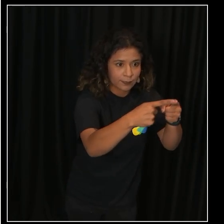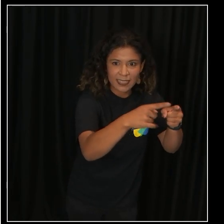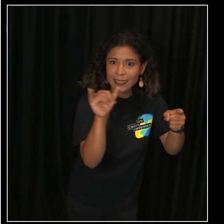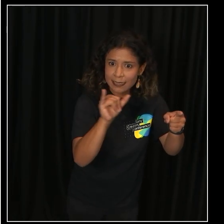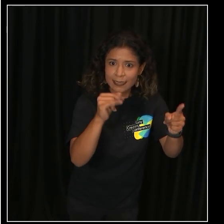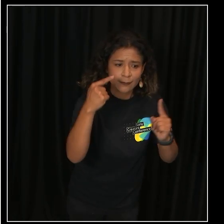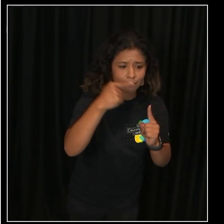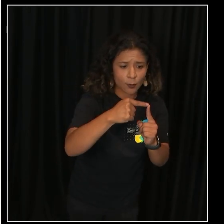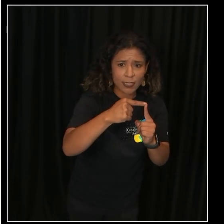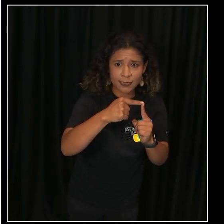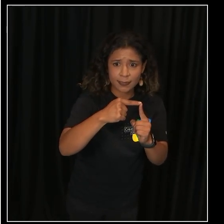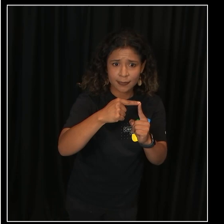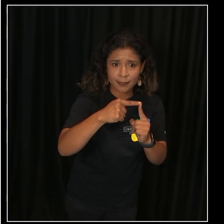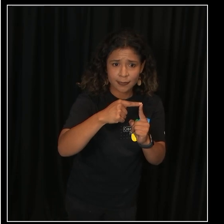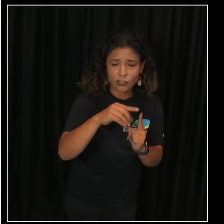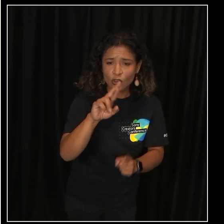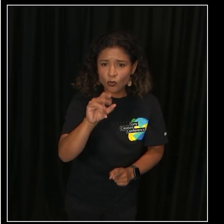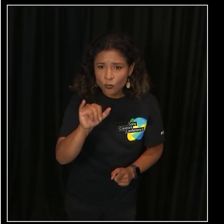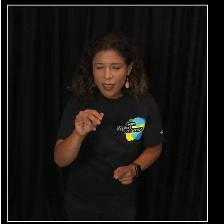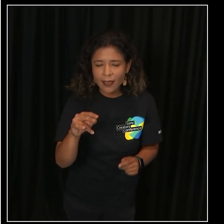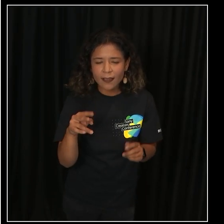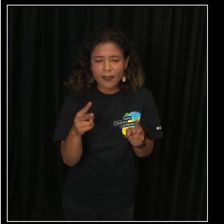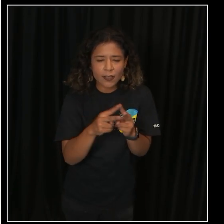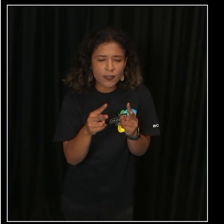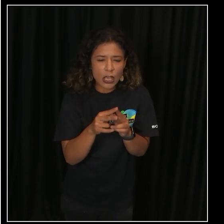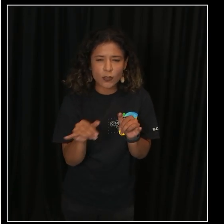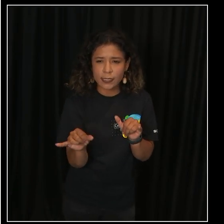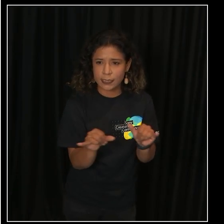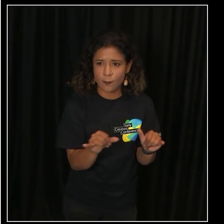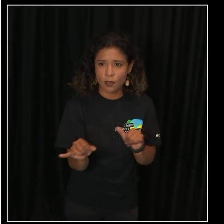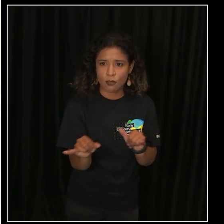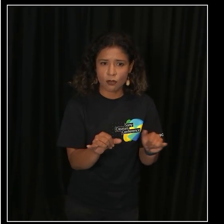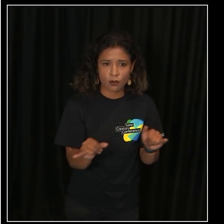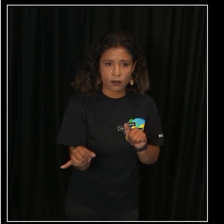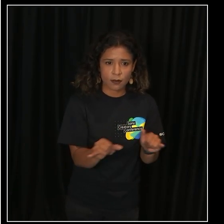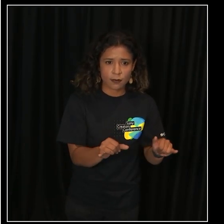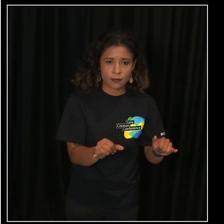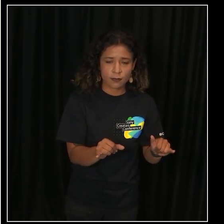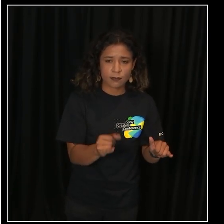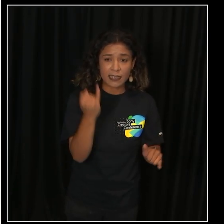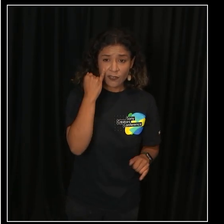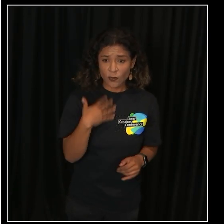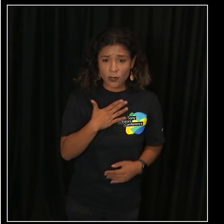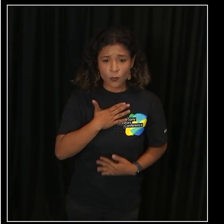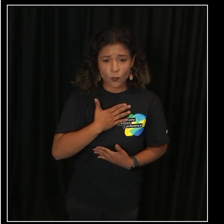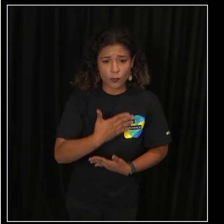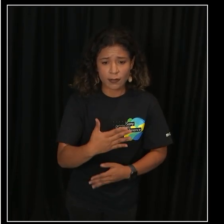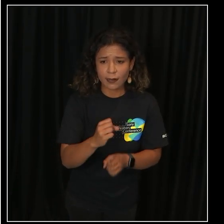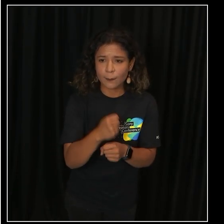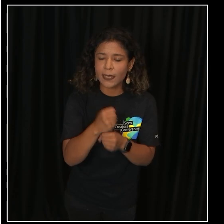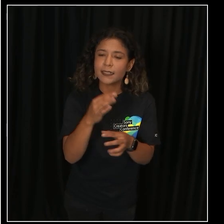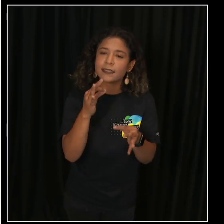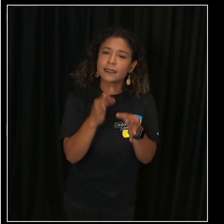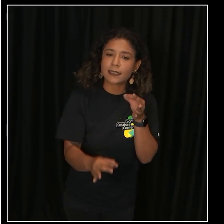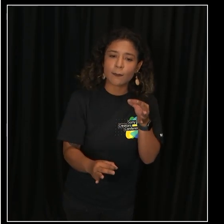So these rays are very, very similar. So if we were willing to make a very, very simple compromise,